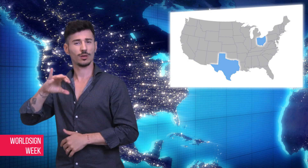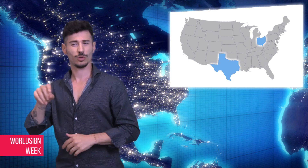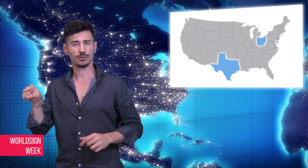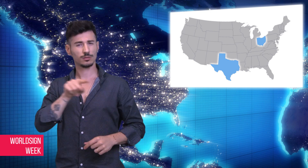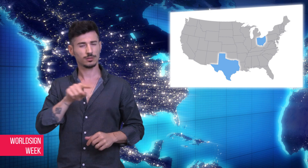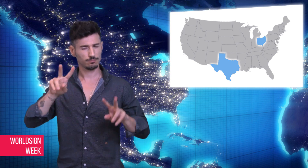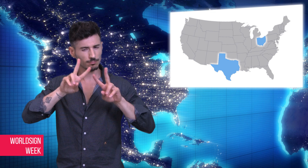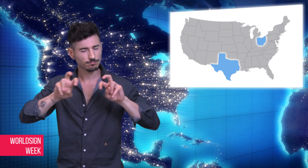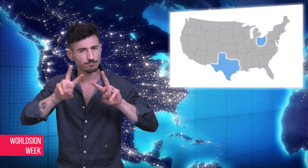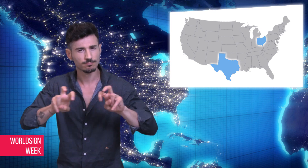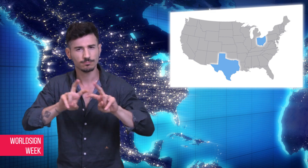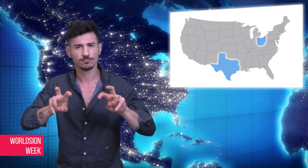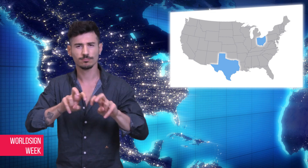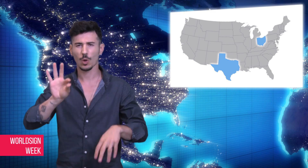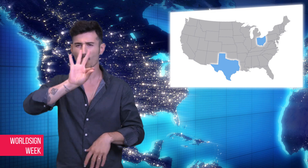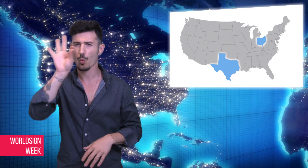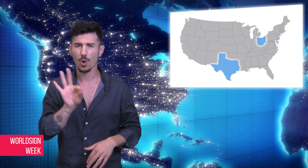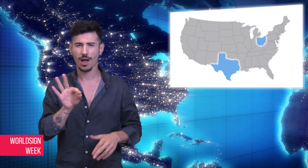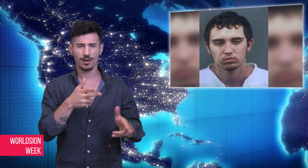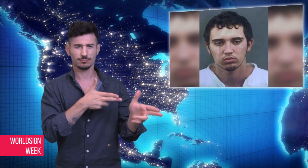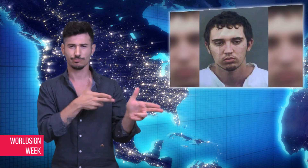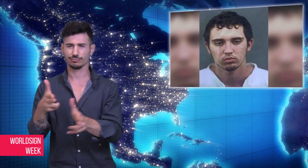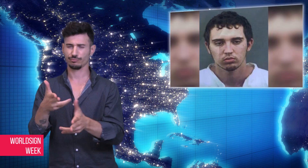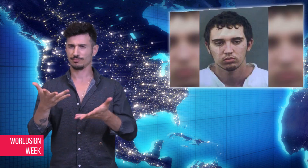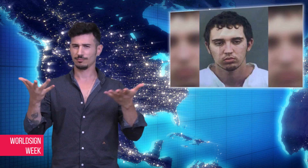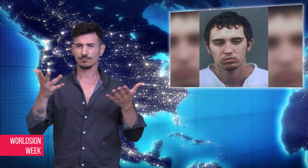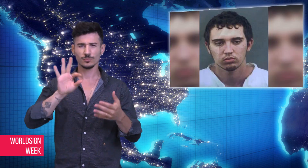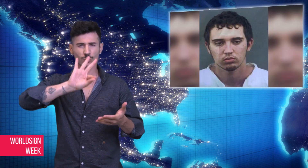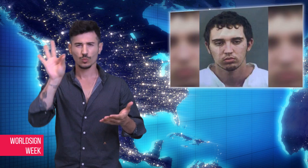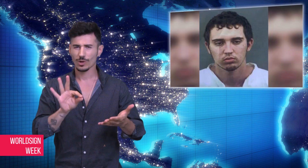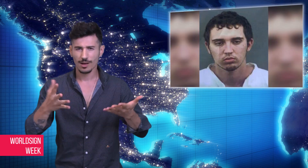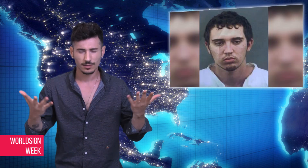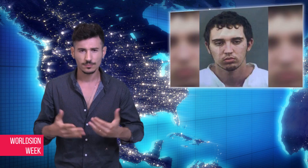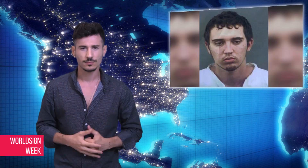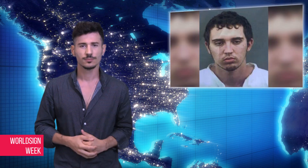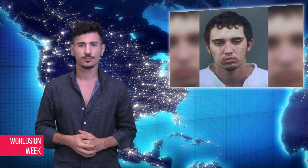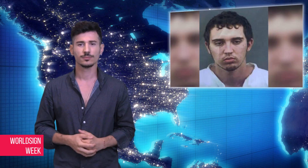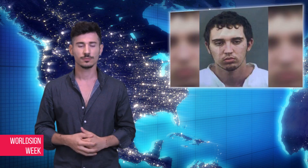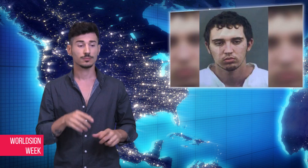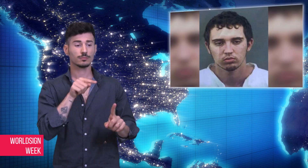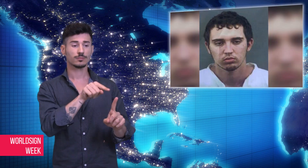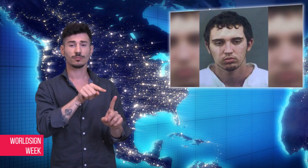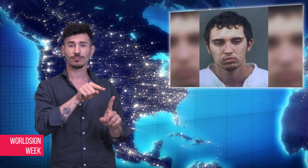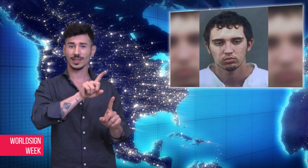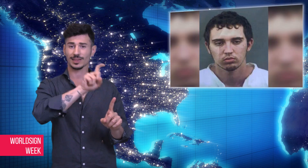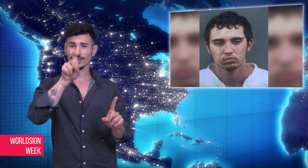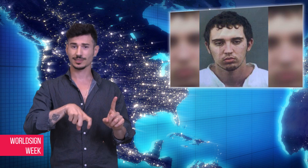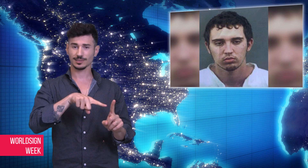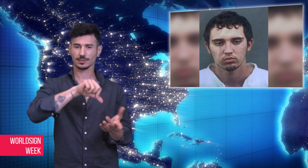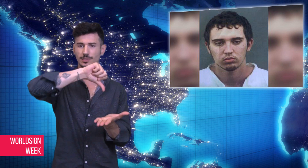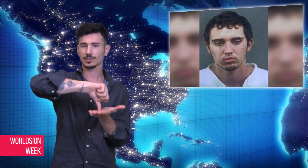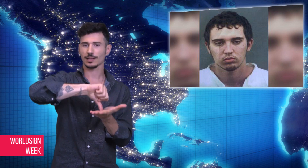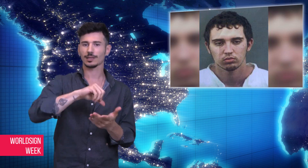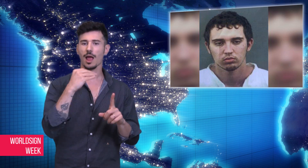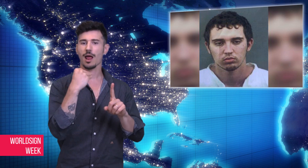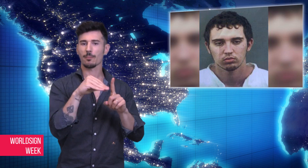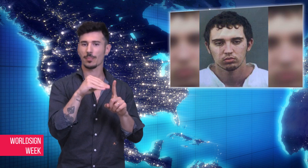Authorities in both states are investigating the cause of these mass shootings.